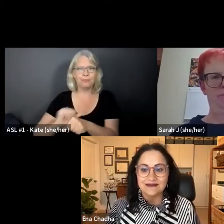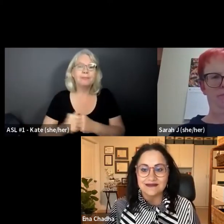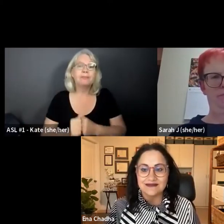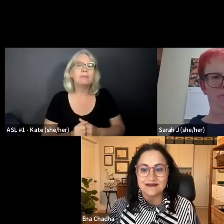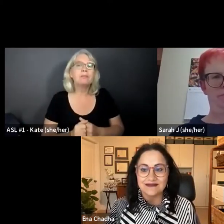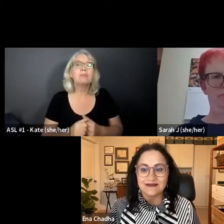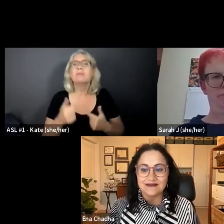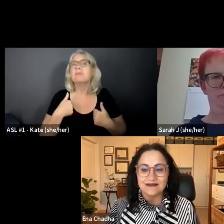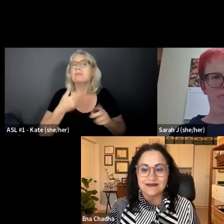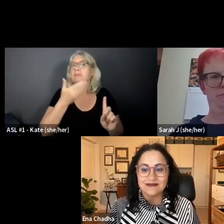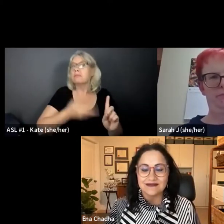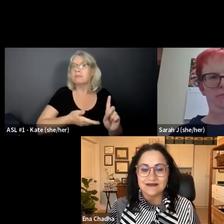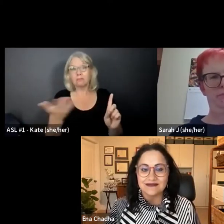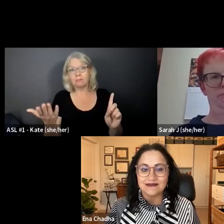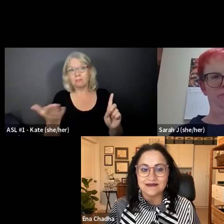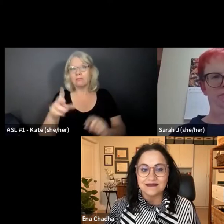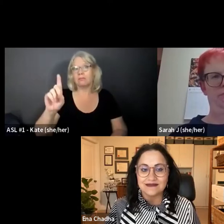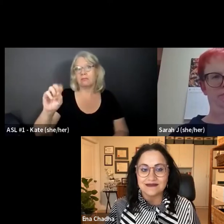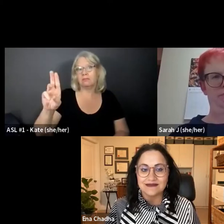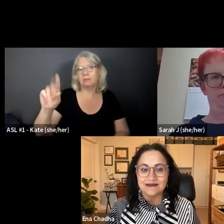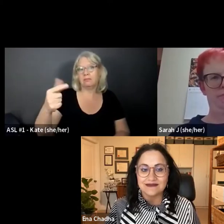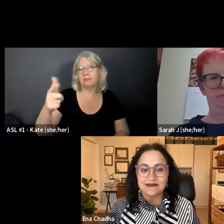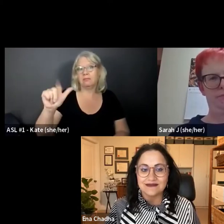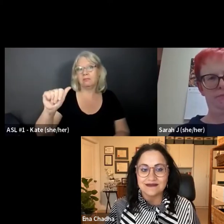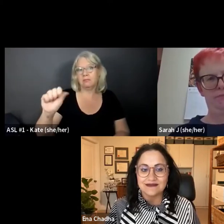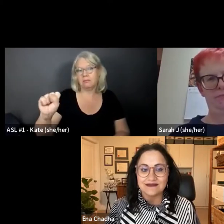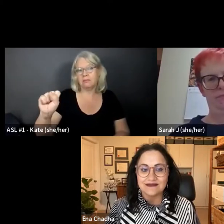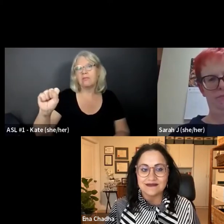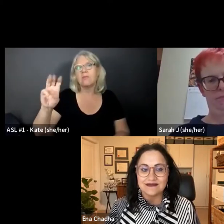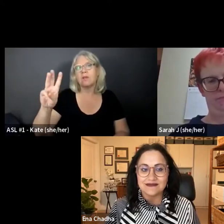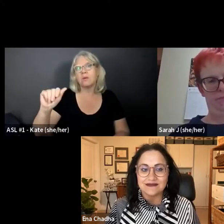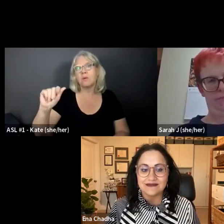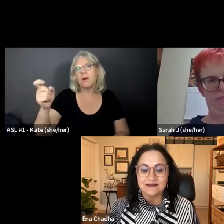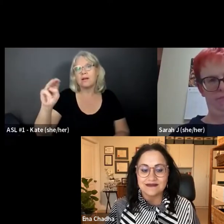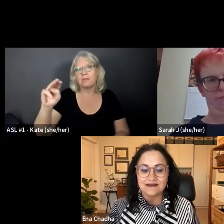I'M THE CURRENT CHAIR OF ARCH'S BOARD OF DIRECTORS.